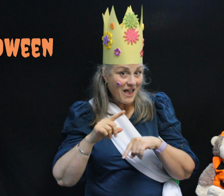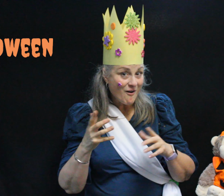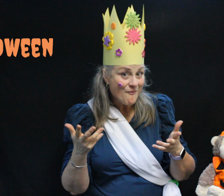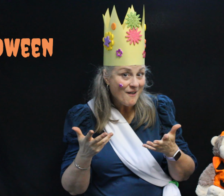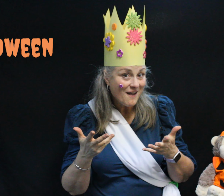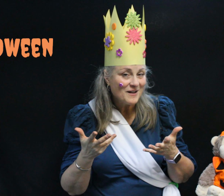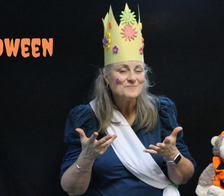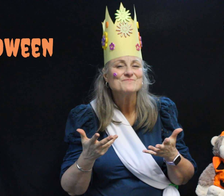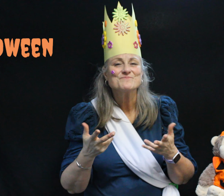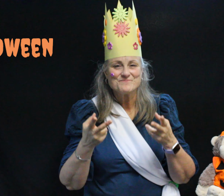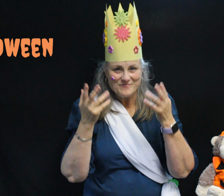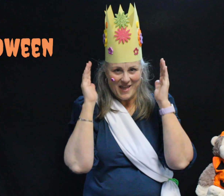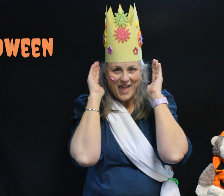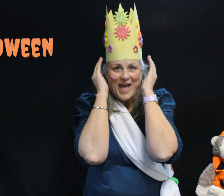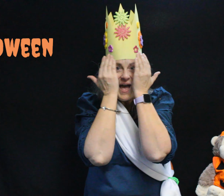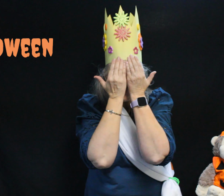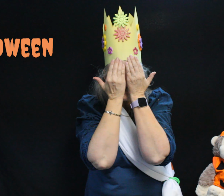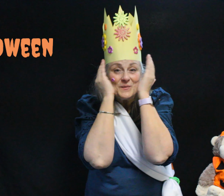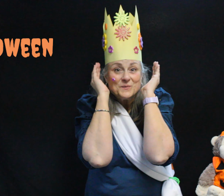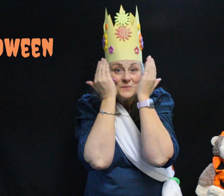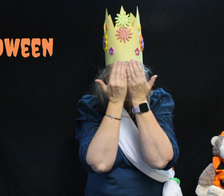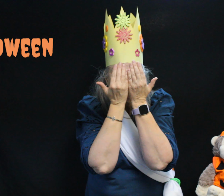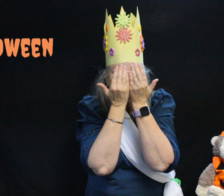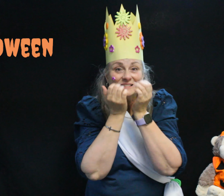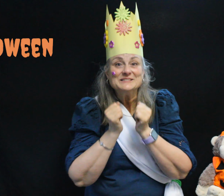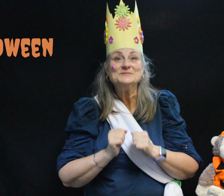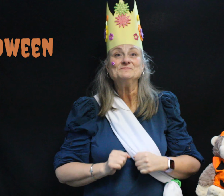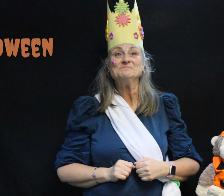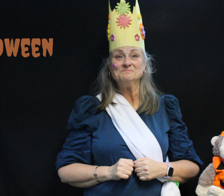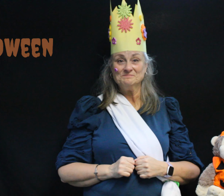This is the sign for Halloween.